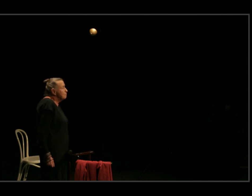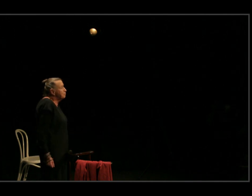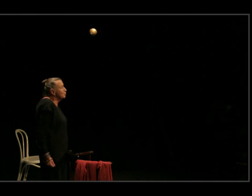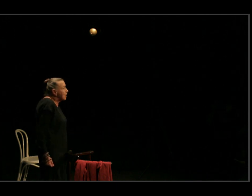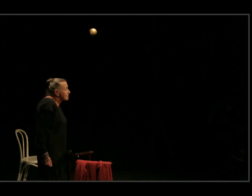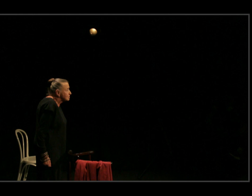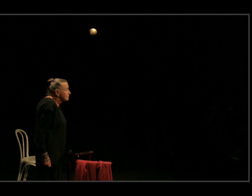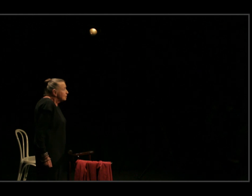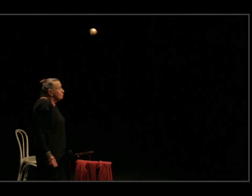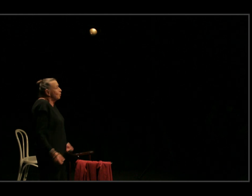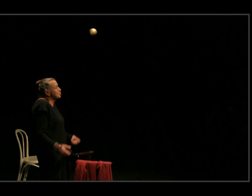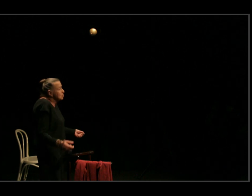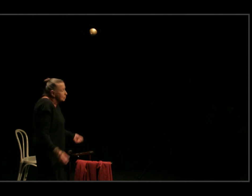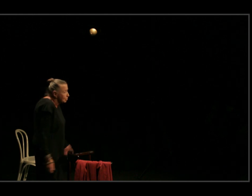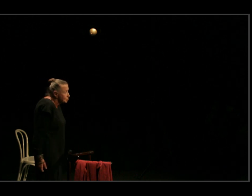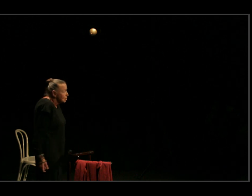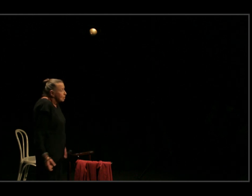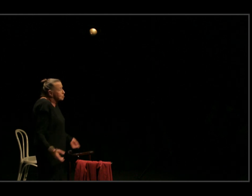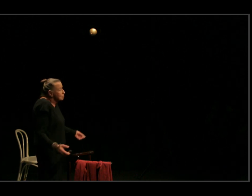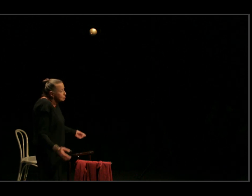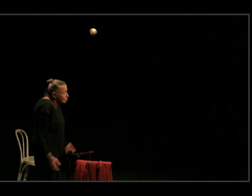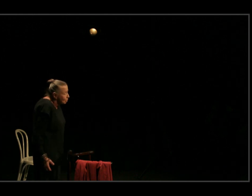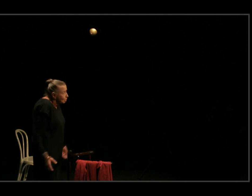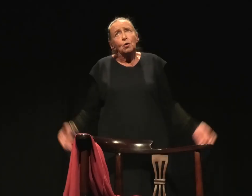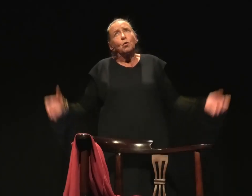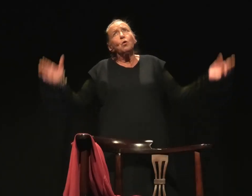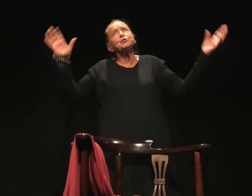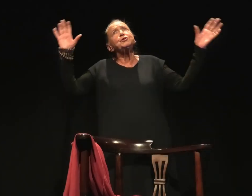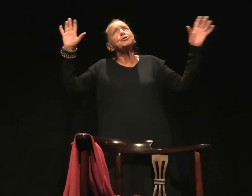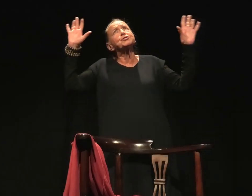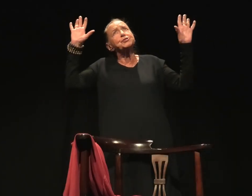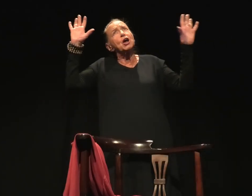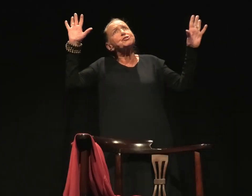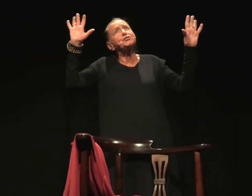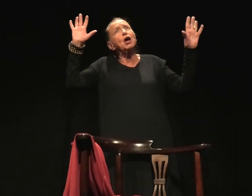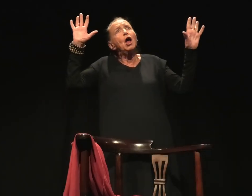Protazy now called thrice: "Silence in court!"